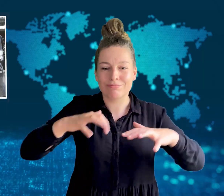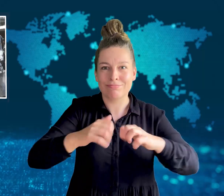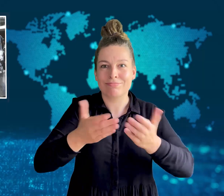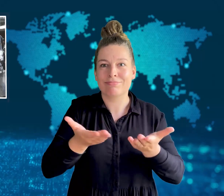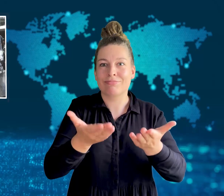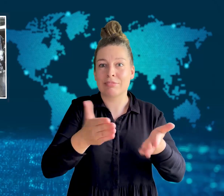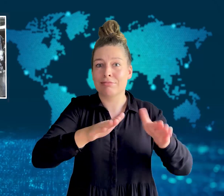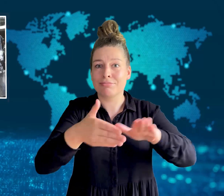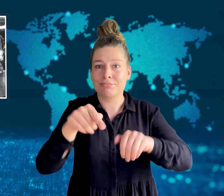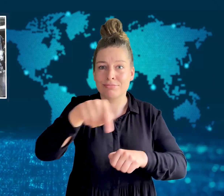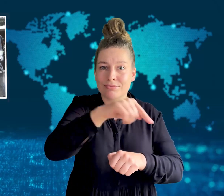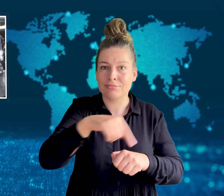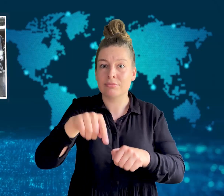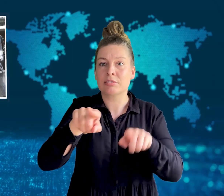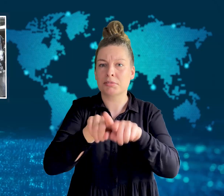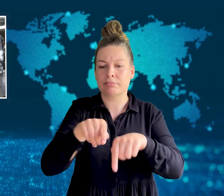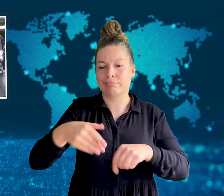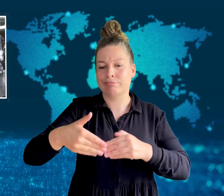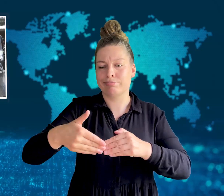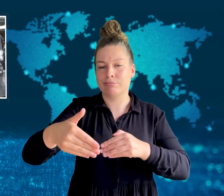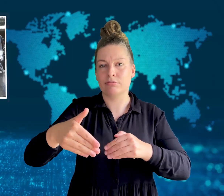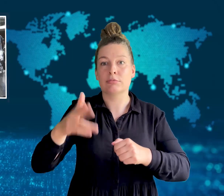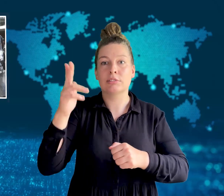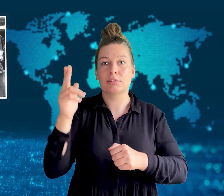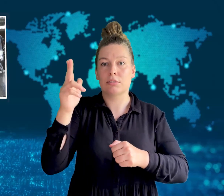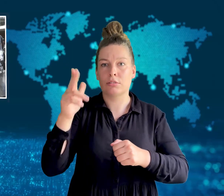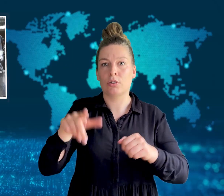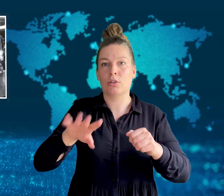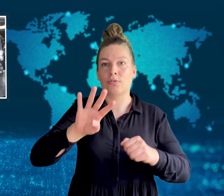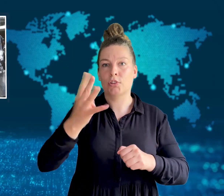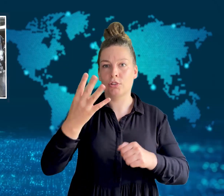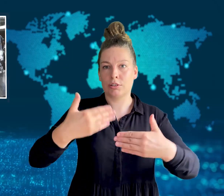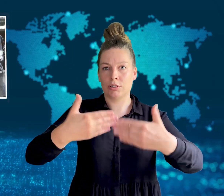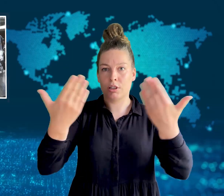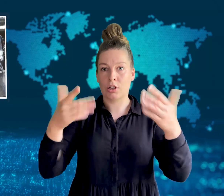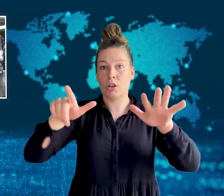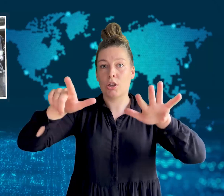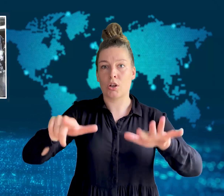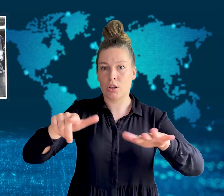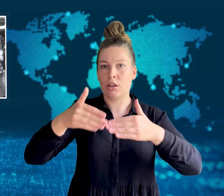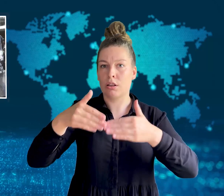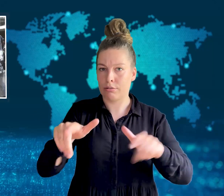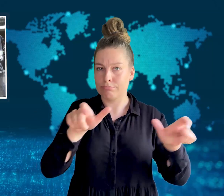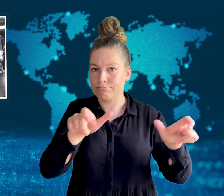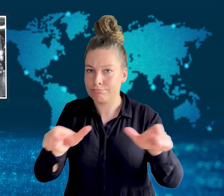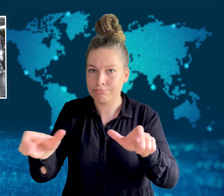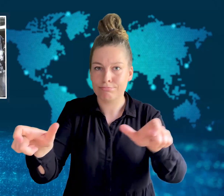the bakery, there will be a curfew starting on July 4th.